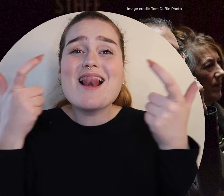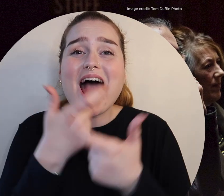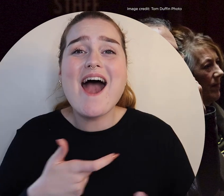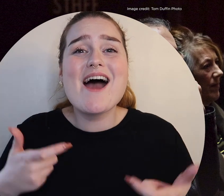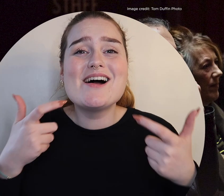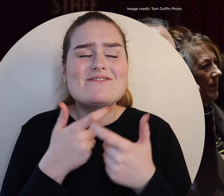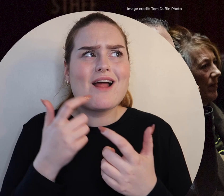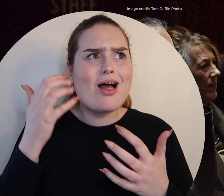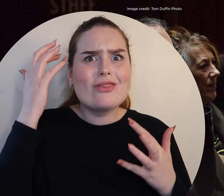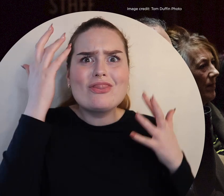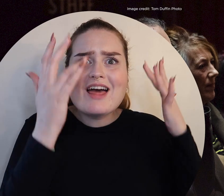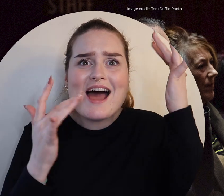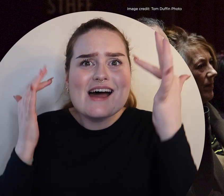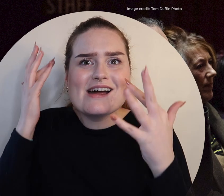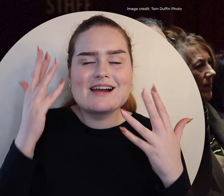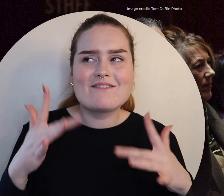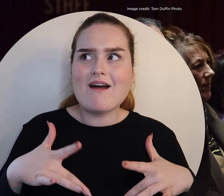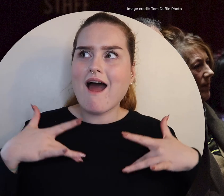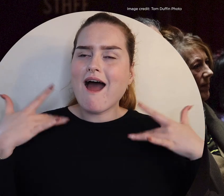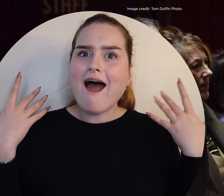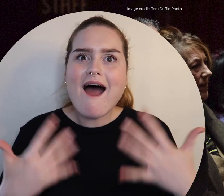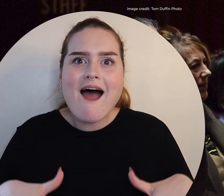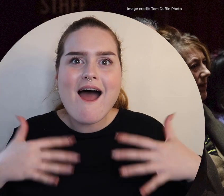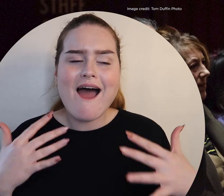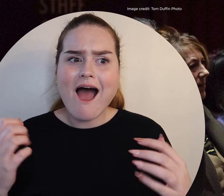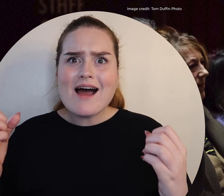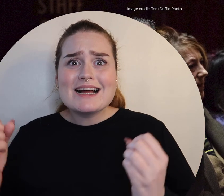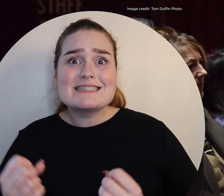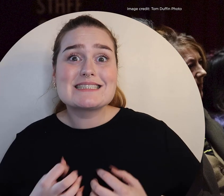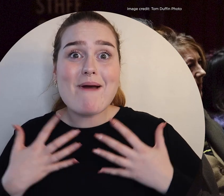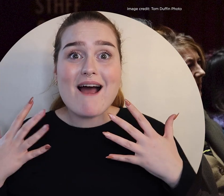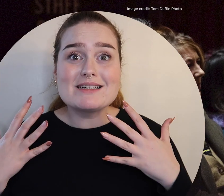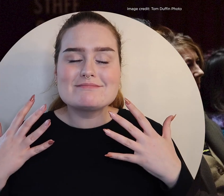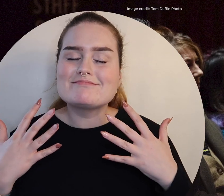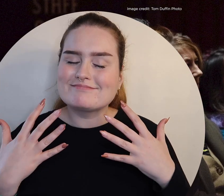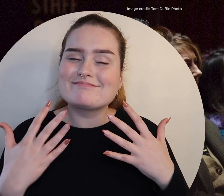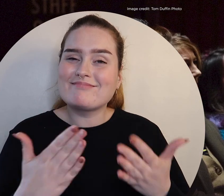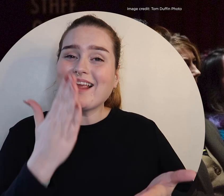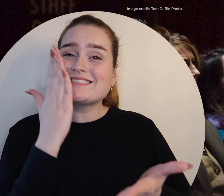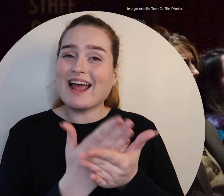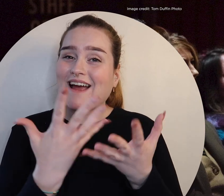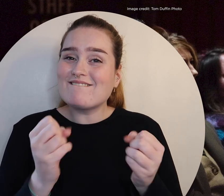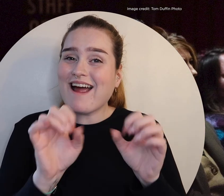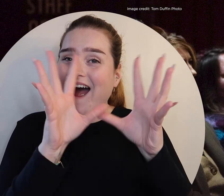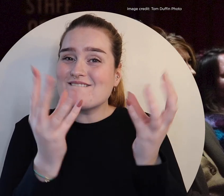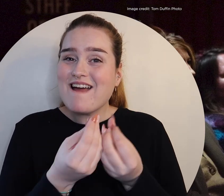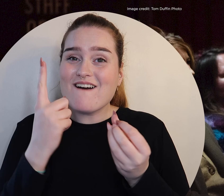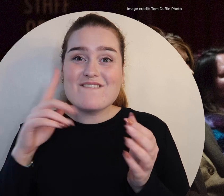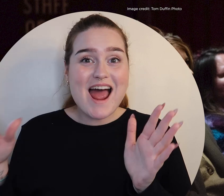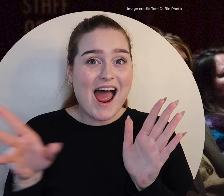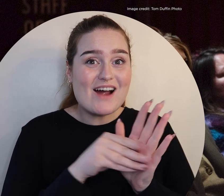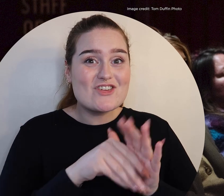you laugh, make you think, that will astound you and inspire you.